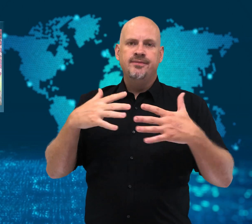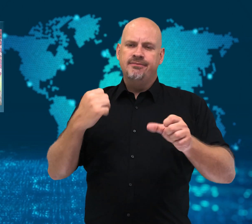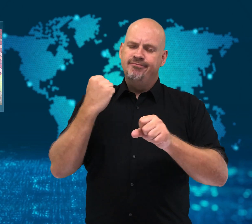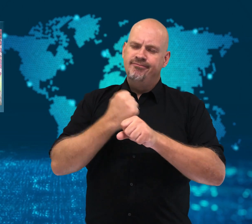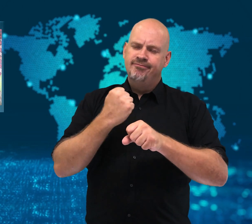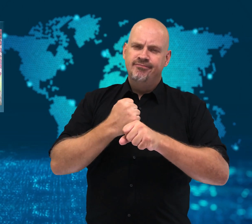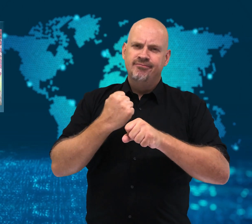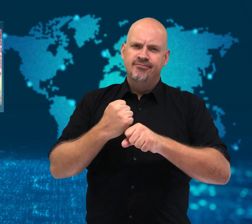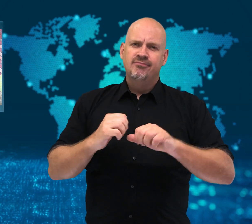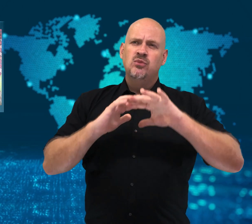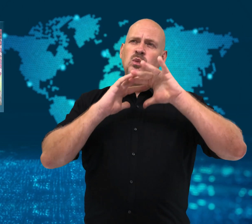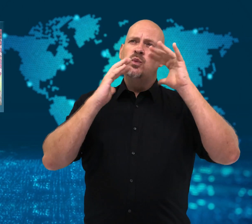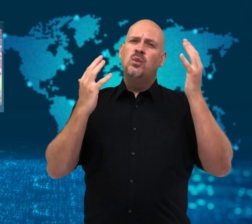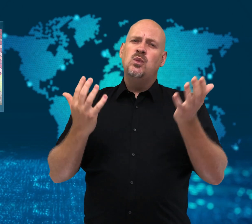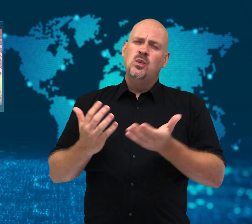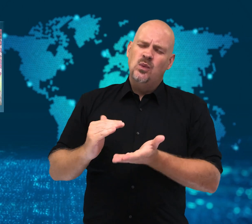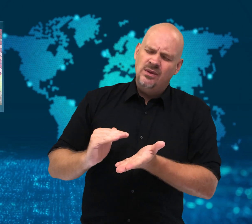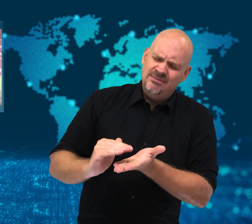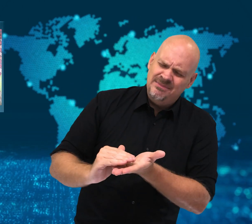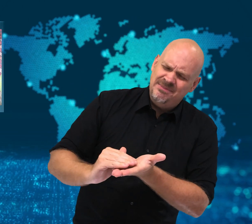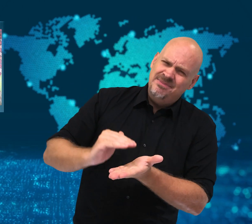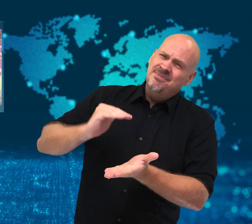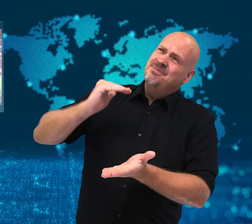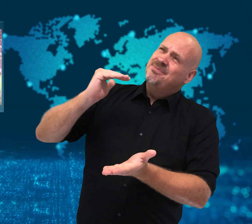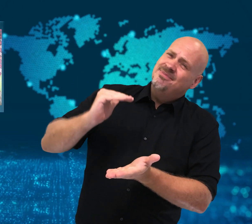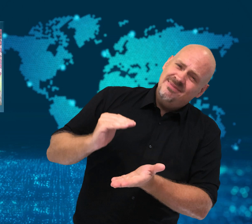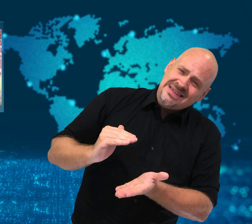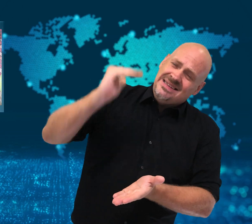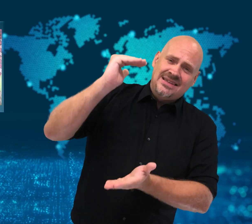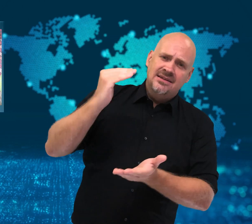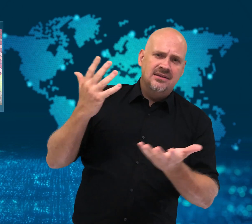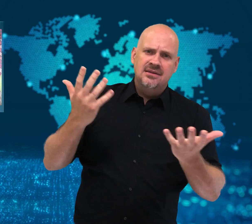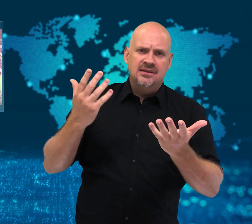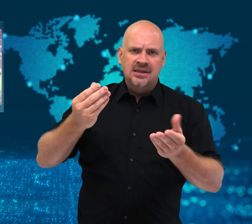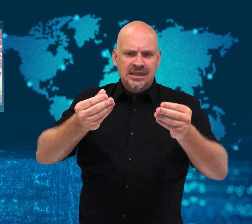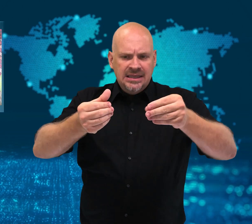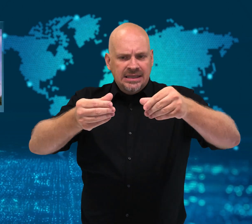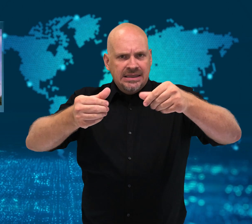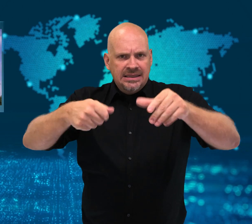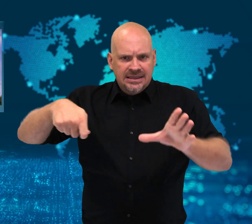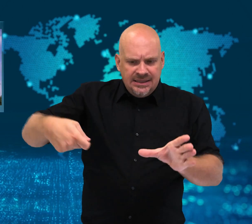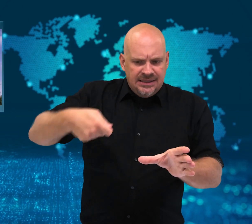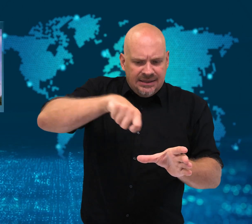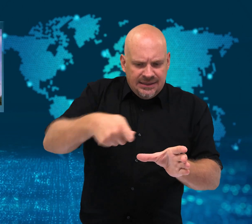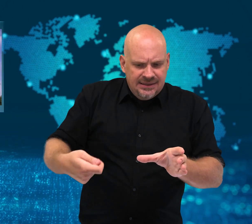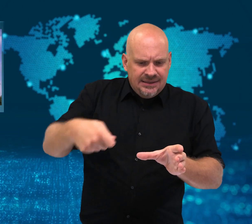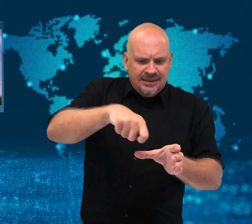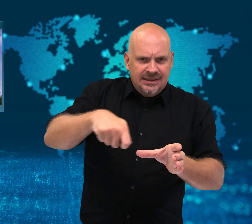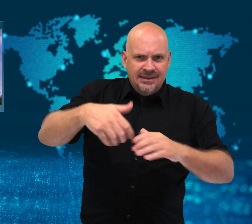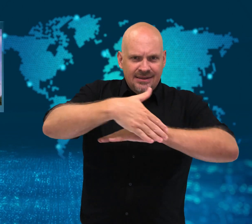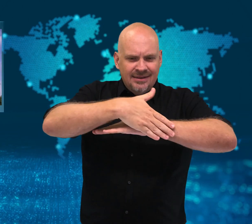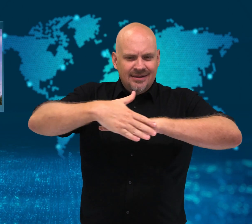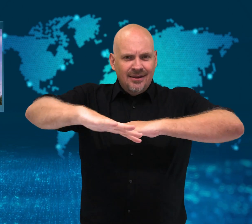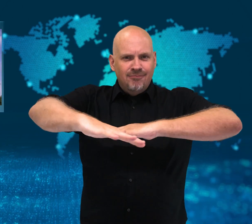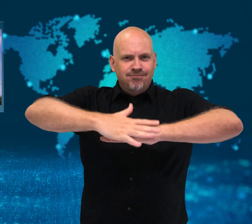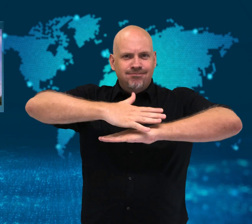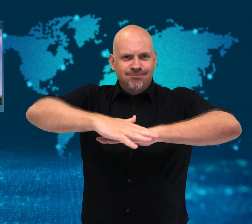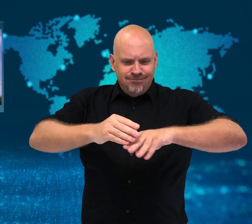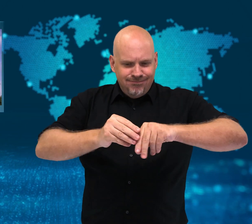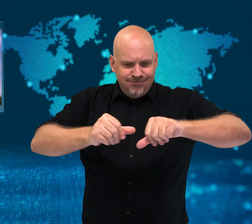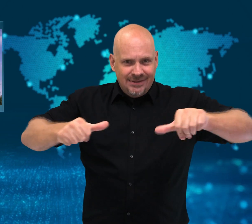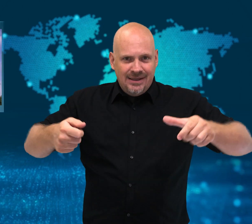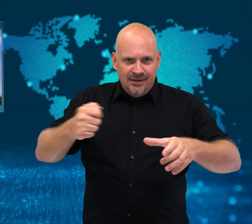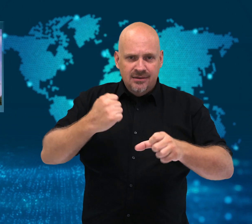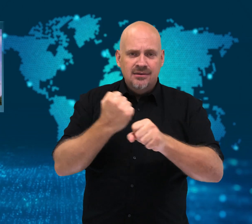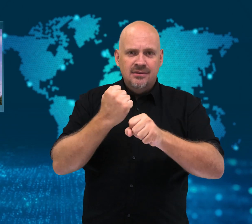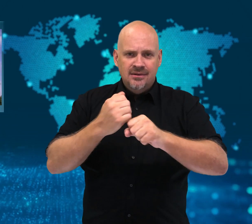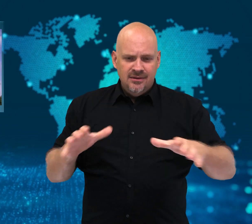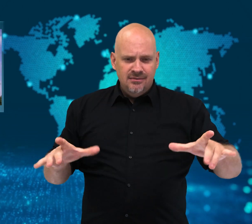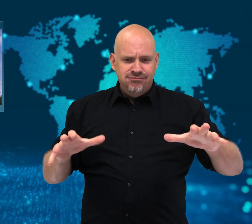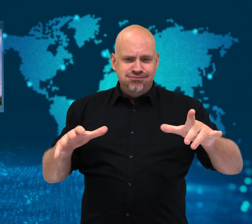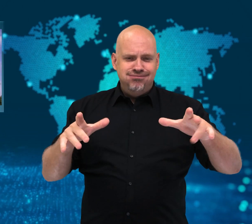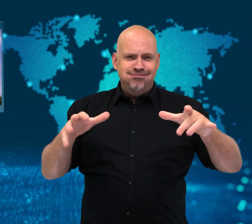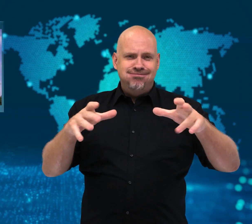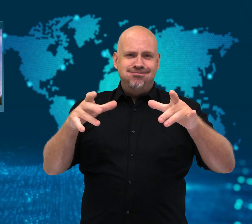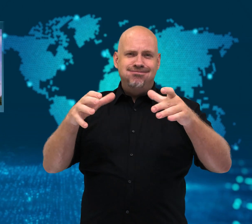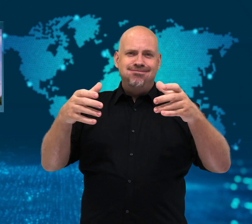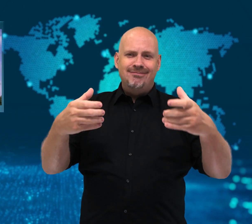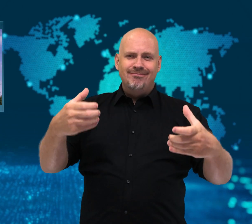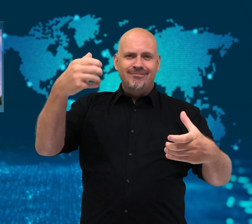you can watch divers in the pool from an attached restaurant.